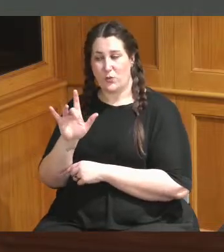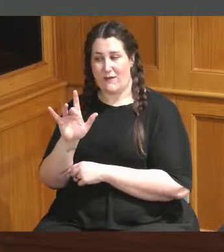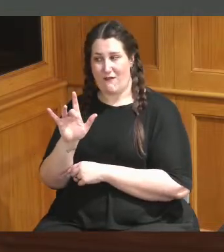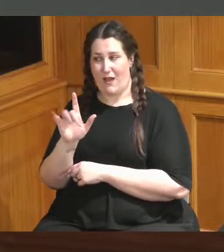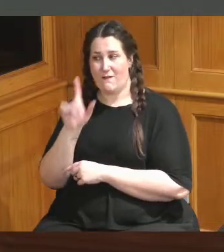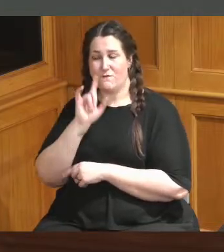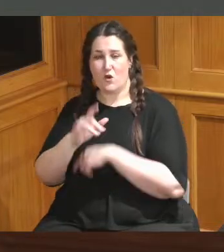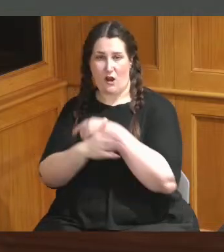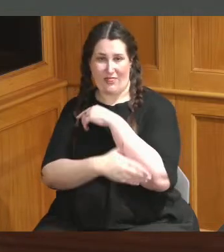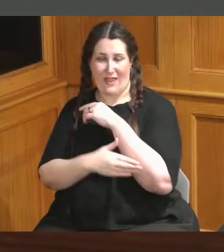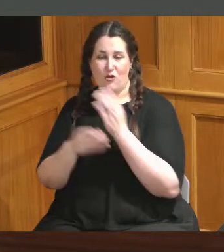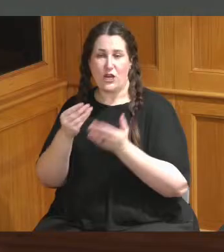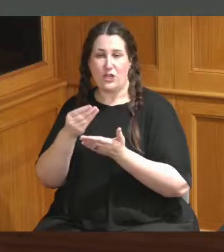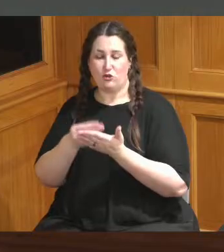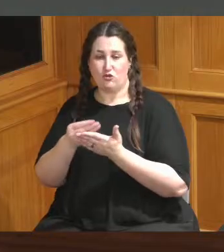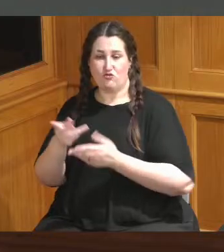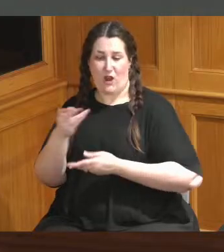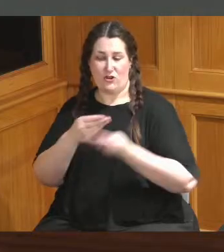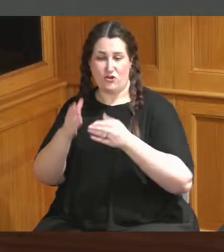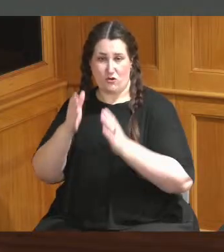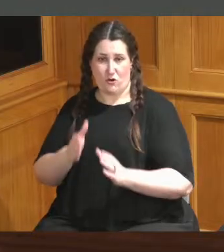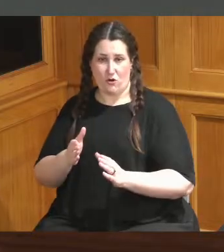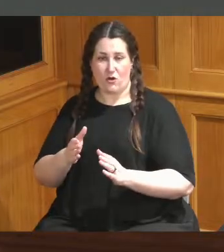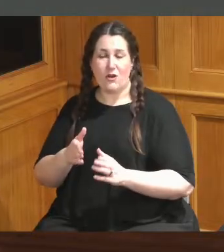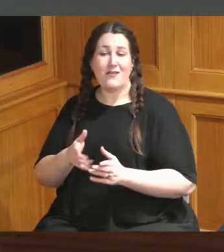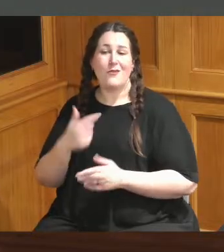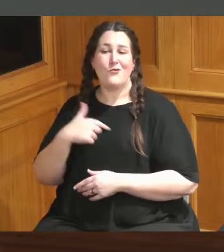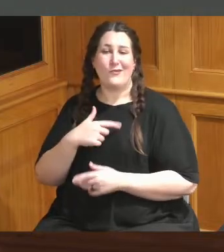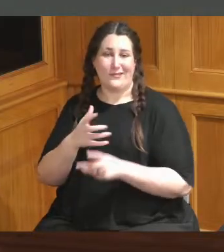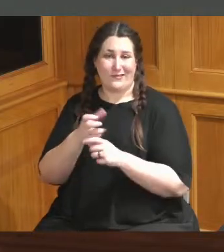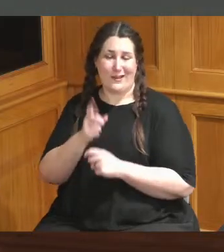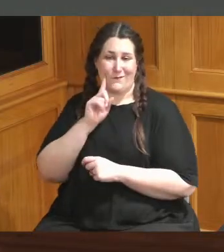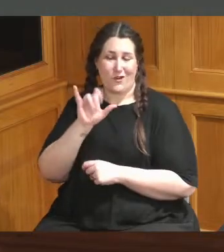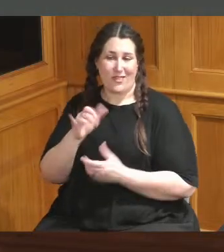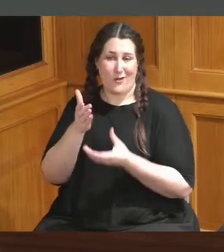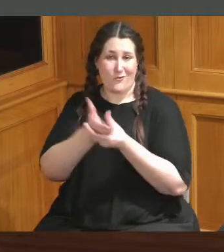Treasurer which is recommended receive for the record. And that is your consent agenda.